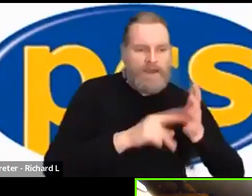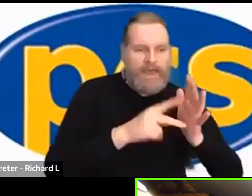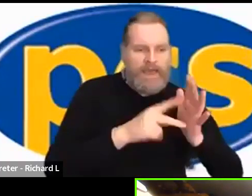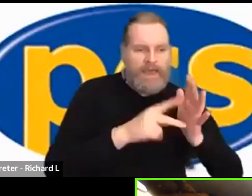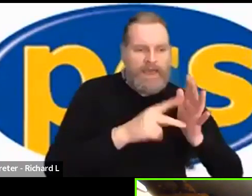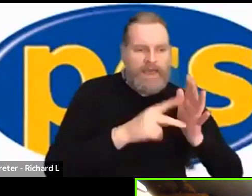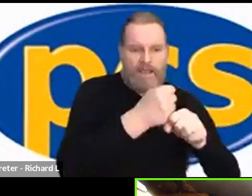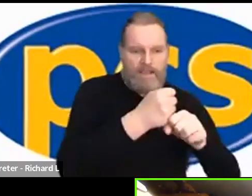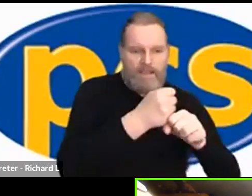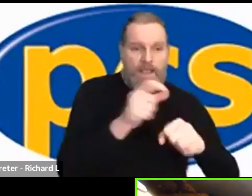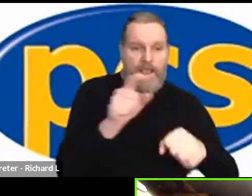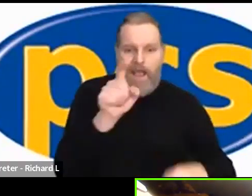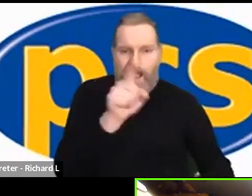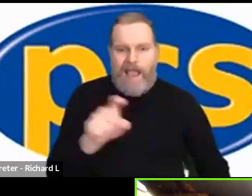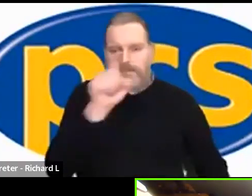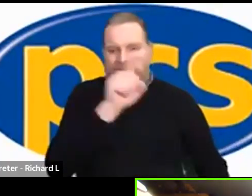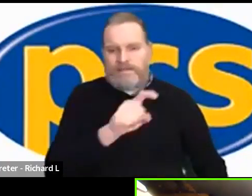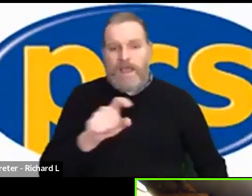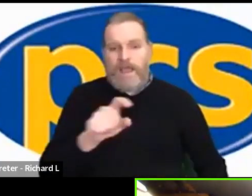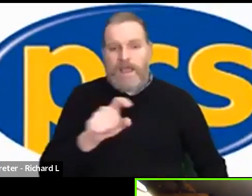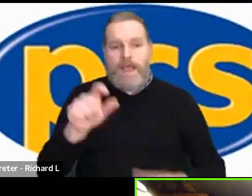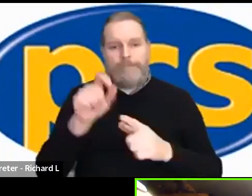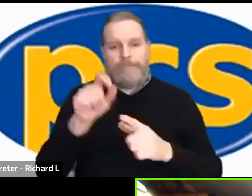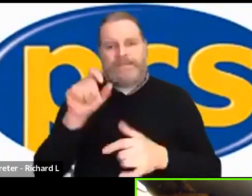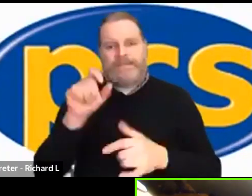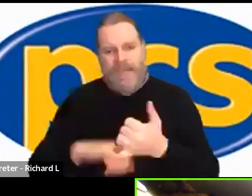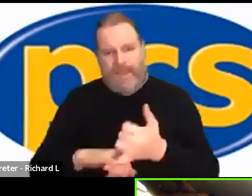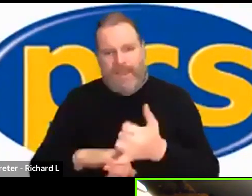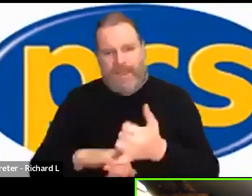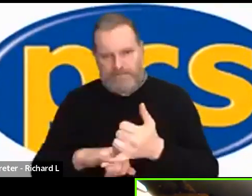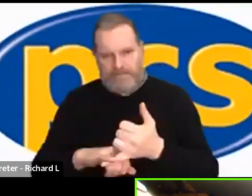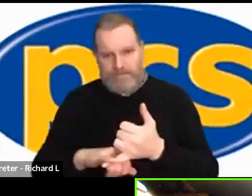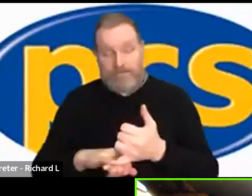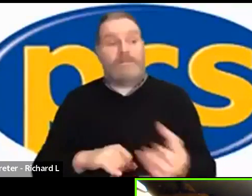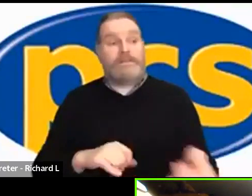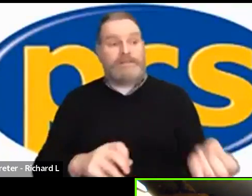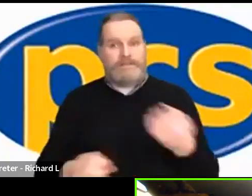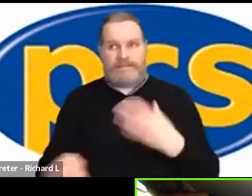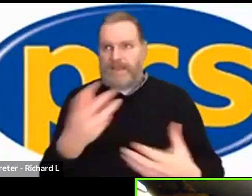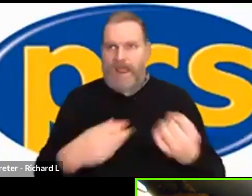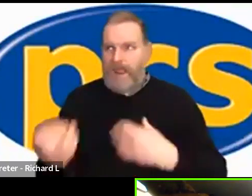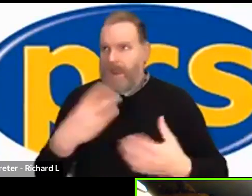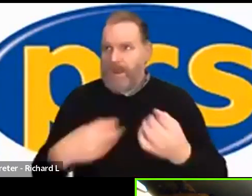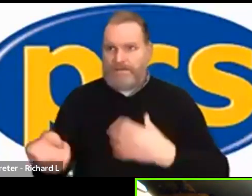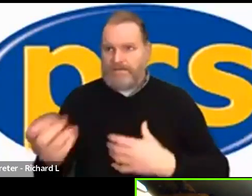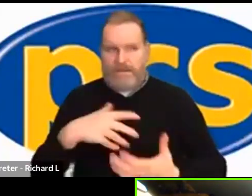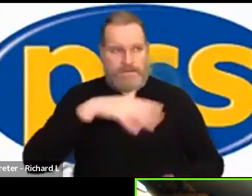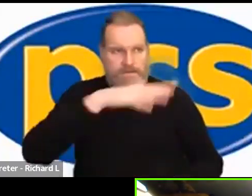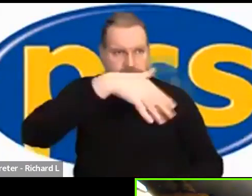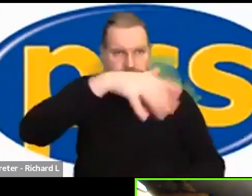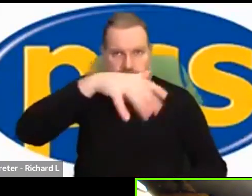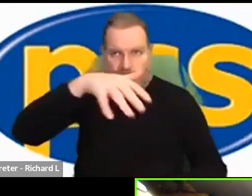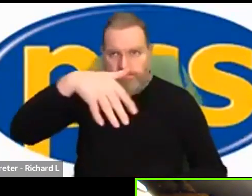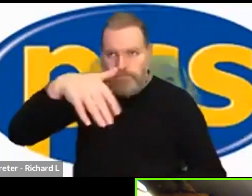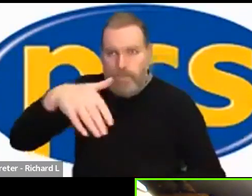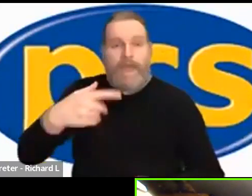zing@pcs.org.uk with your org.uk with your picket line details What Pcs centrally are trying to are trying to do is are trying to do is collect as